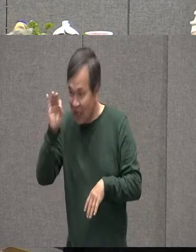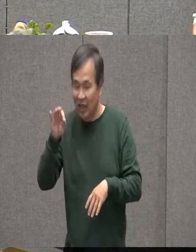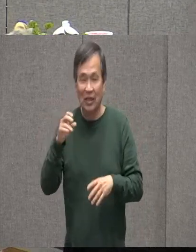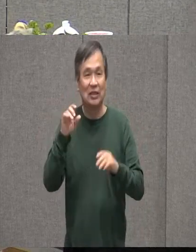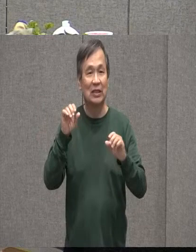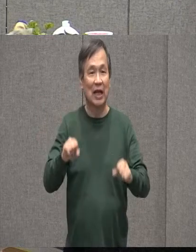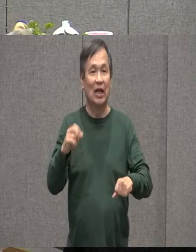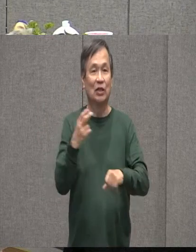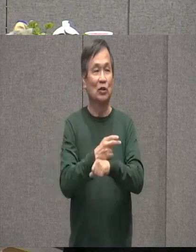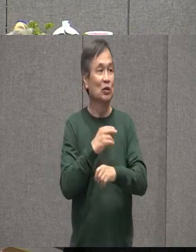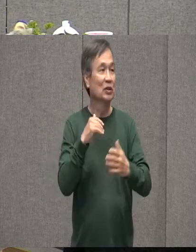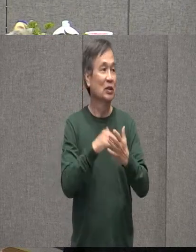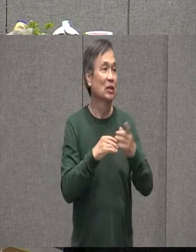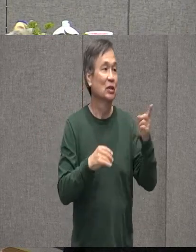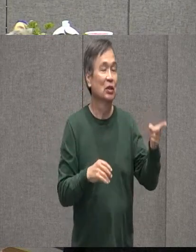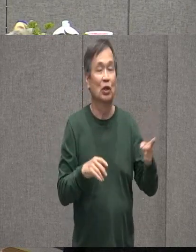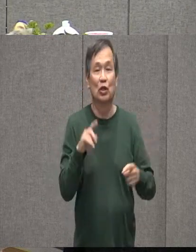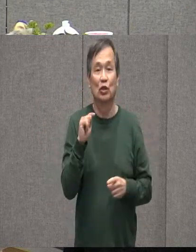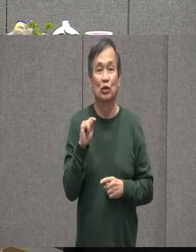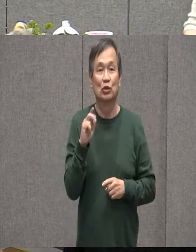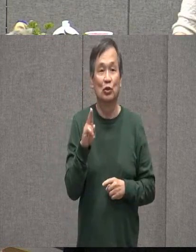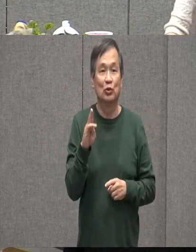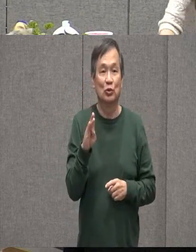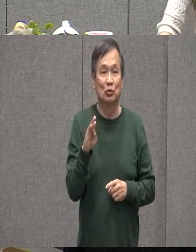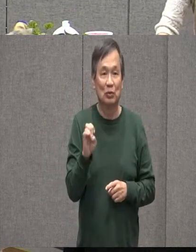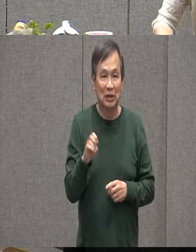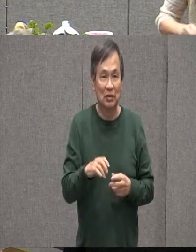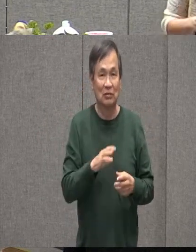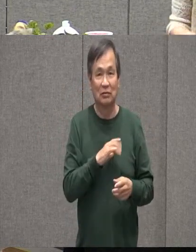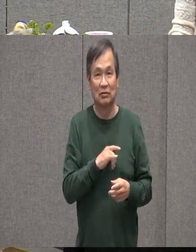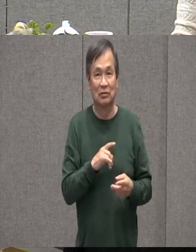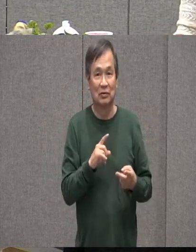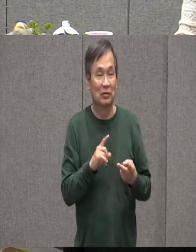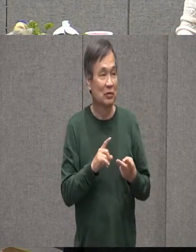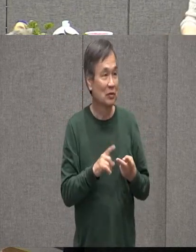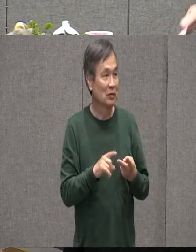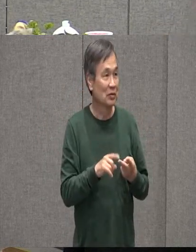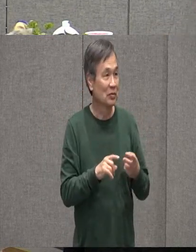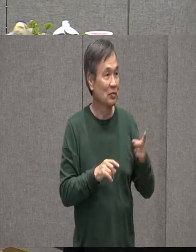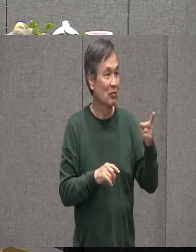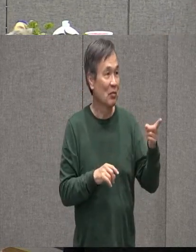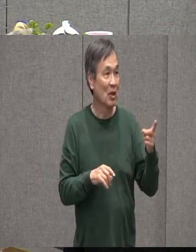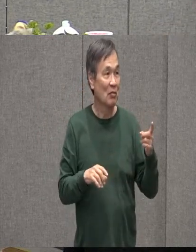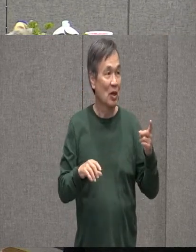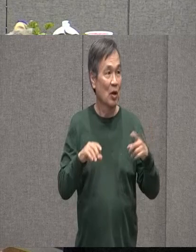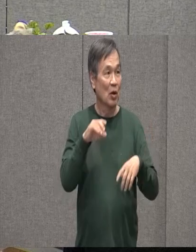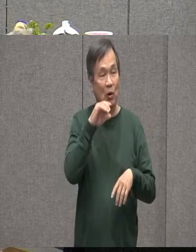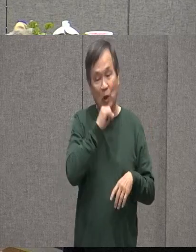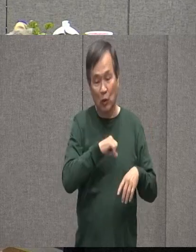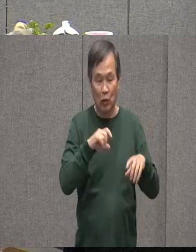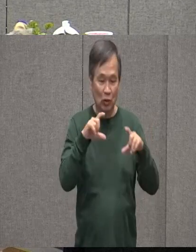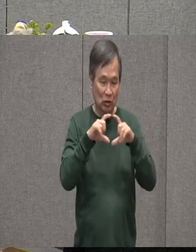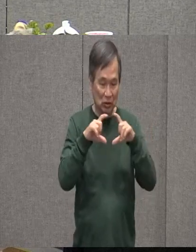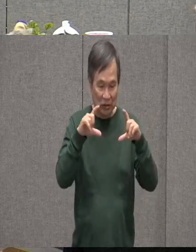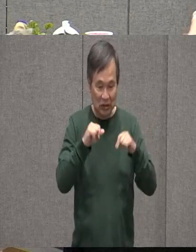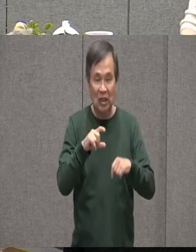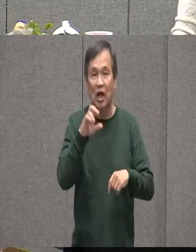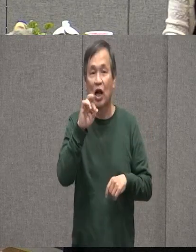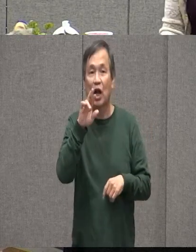Tubes, super handy, maybe you have egg cartons, cardboard, things like this.